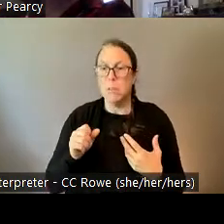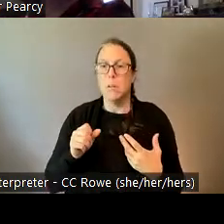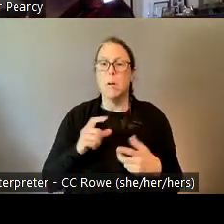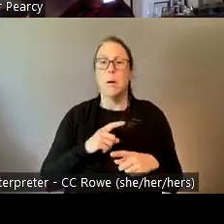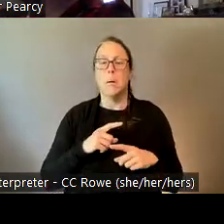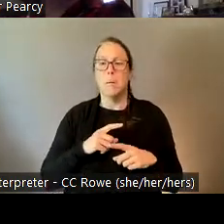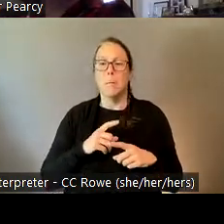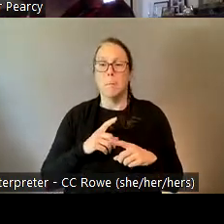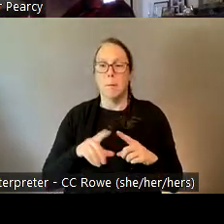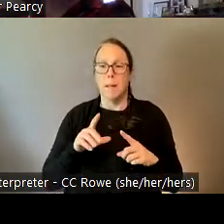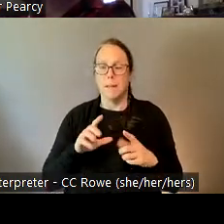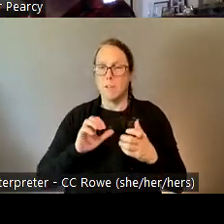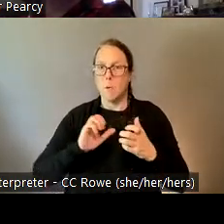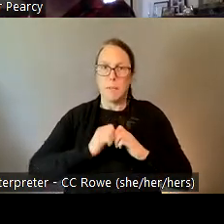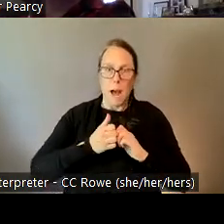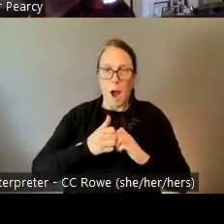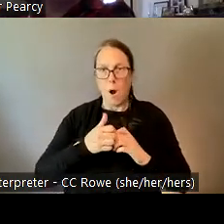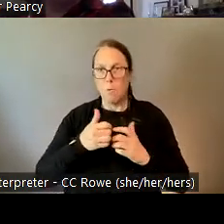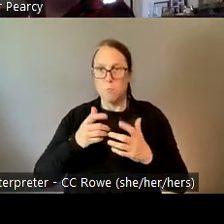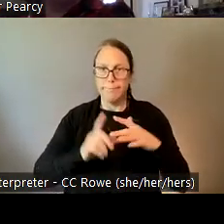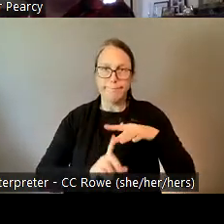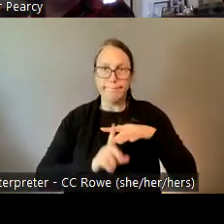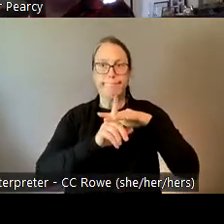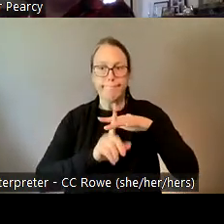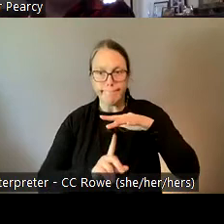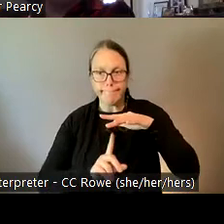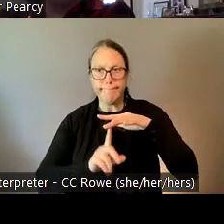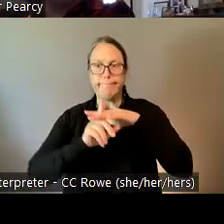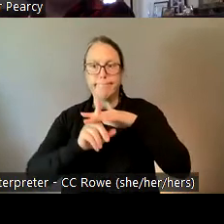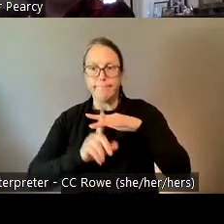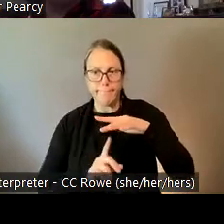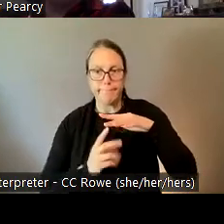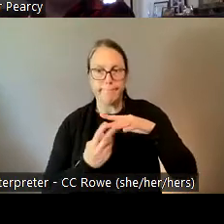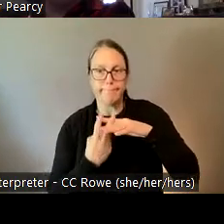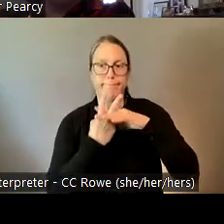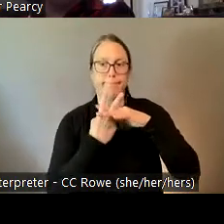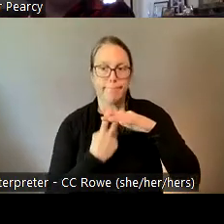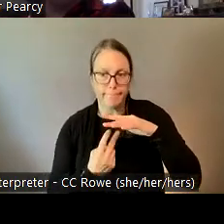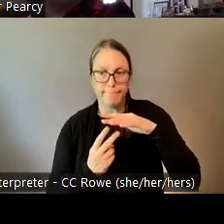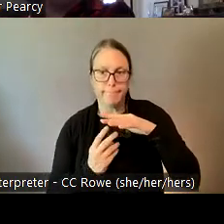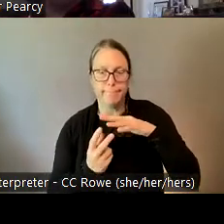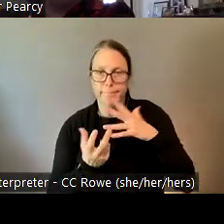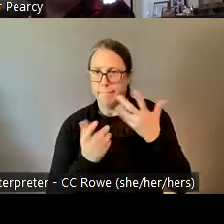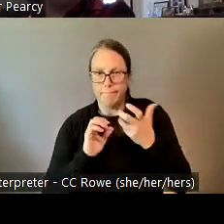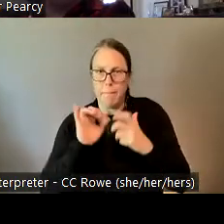and arrangement of the dots which changes. That makes sense. Cool. I don't see any additional questions